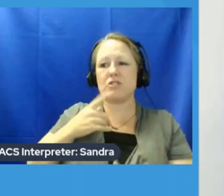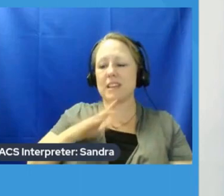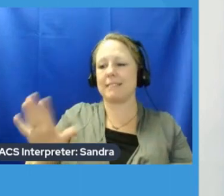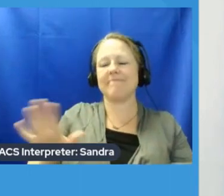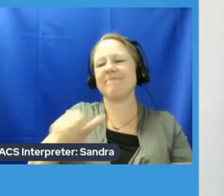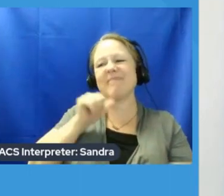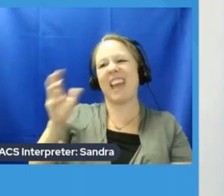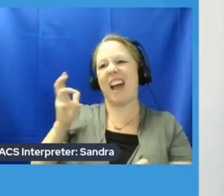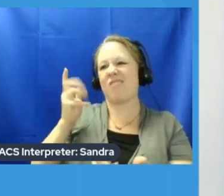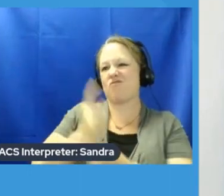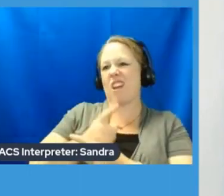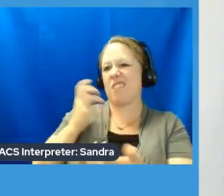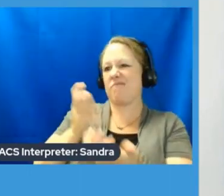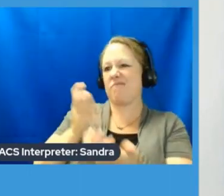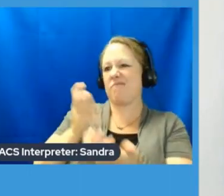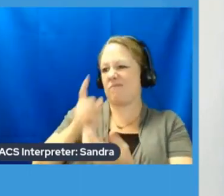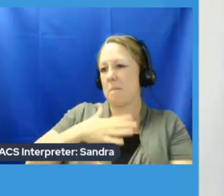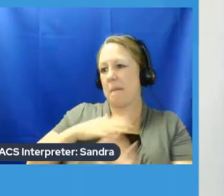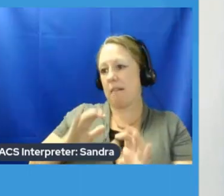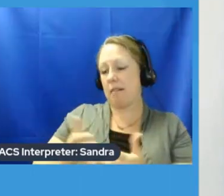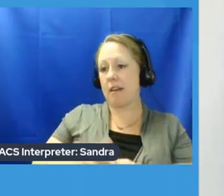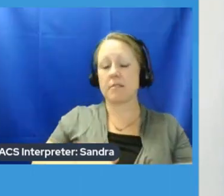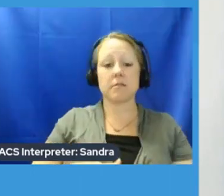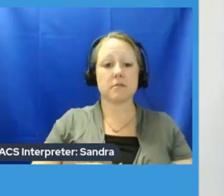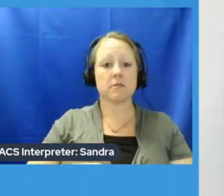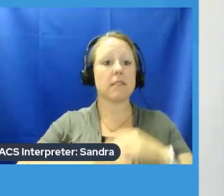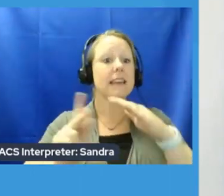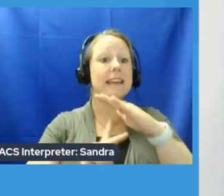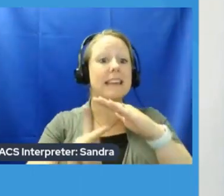who put his desk in a corner far away from the other children.